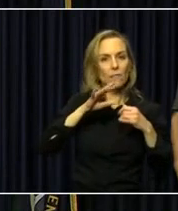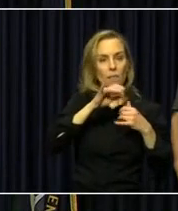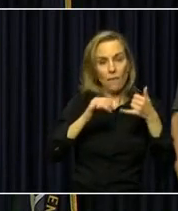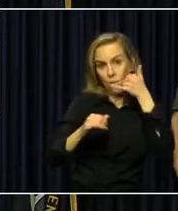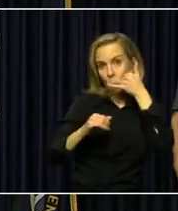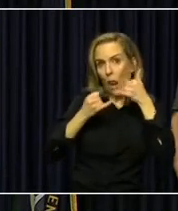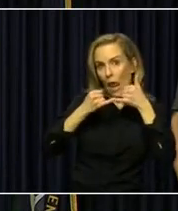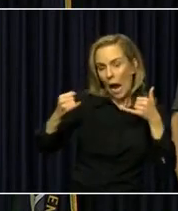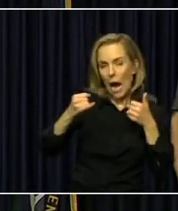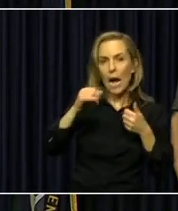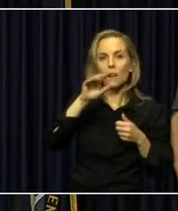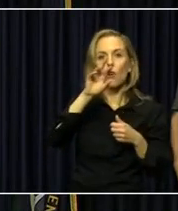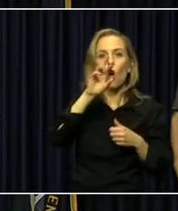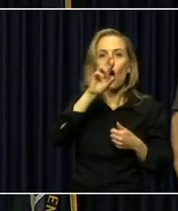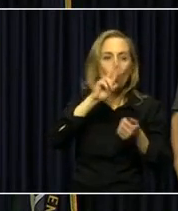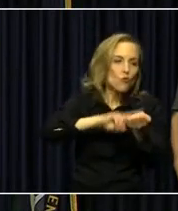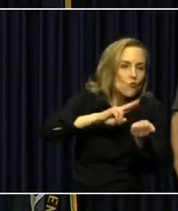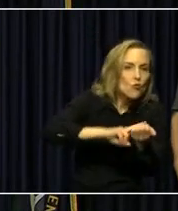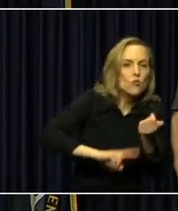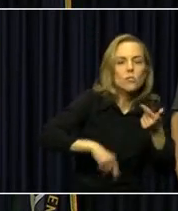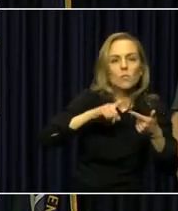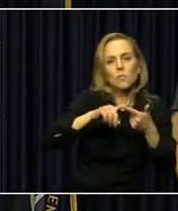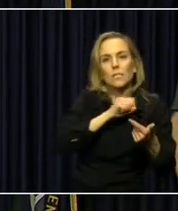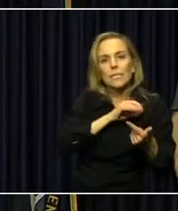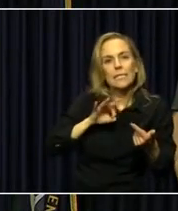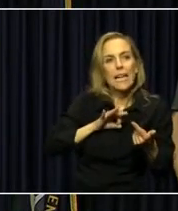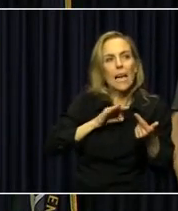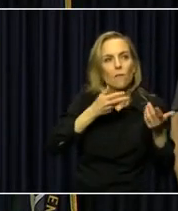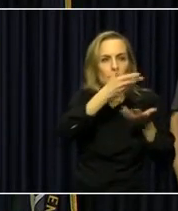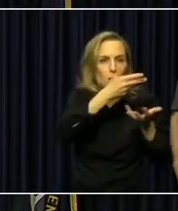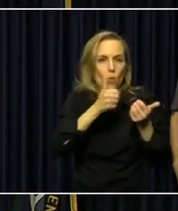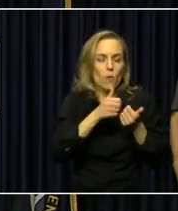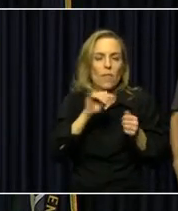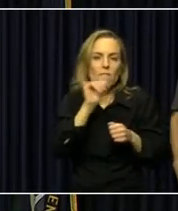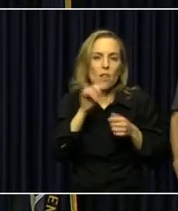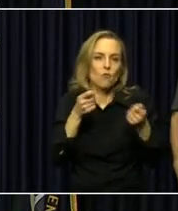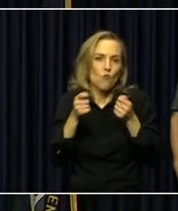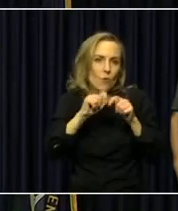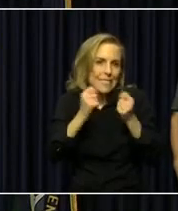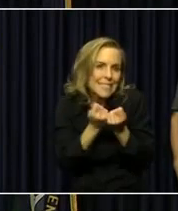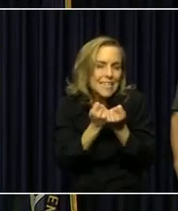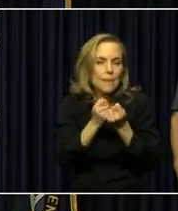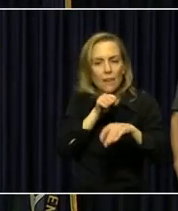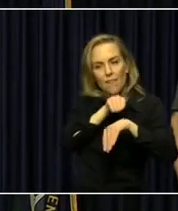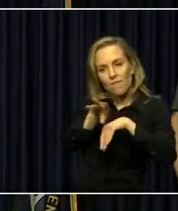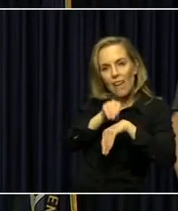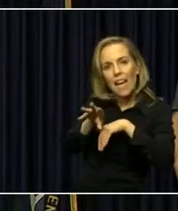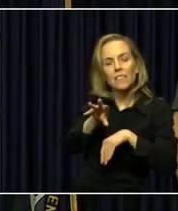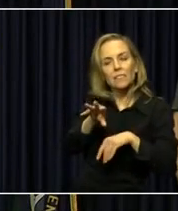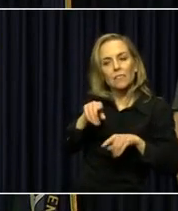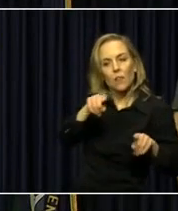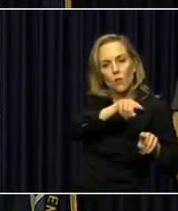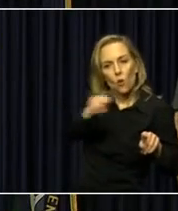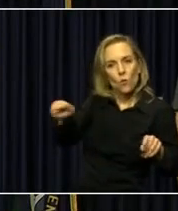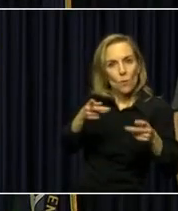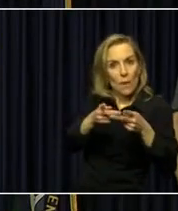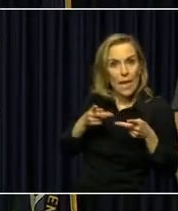THIS. SO I'D JUST LIKE TO THANK THEM FOR VOLUNTEERING TO HELP US. THEY'RE GOING TO HELP US ON AN